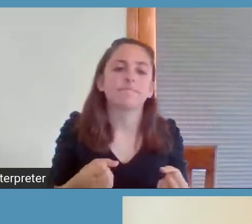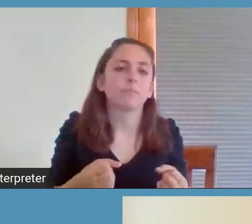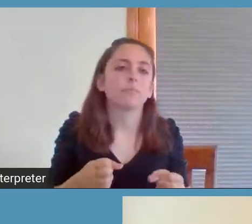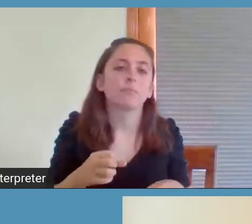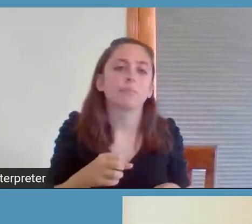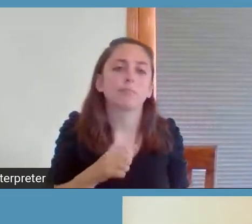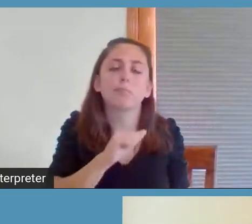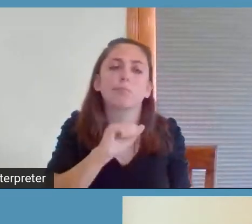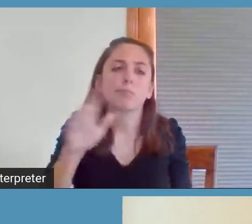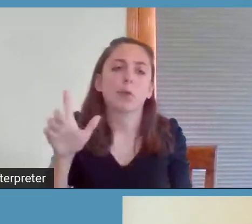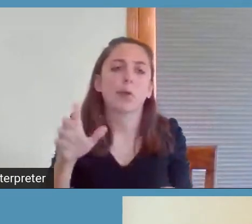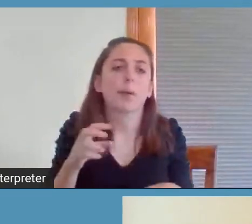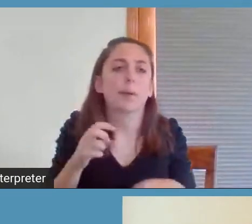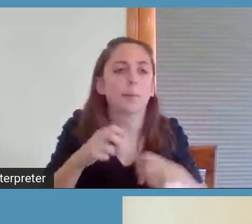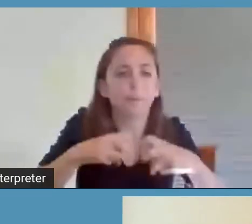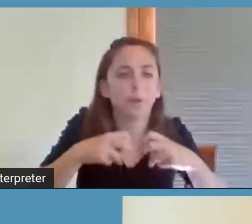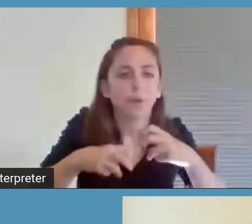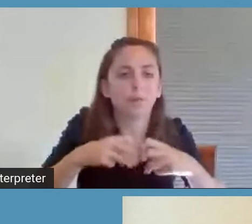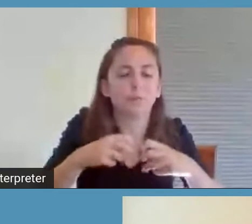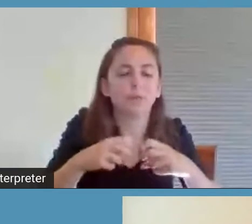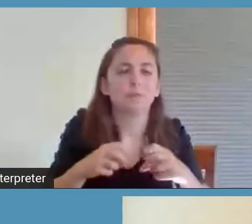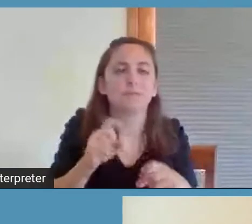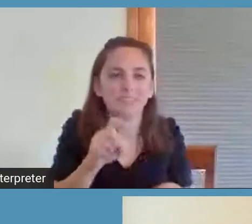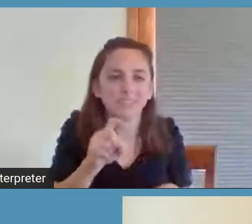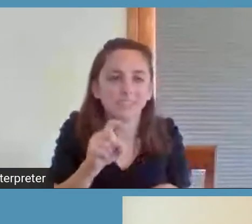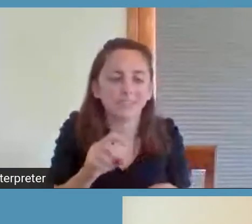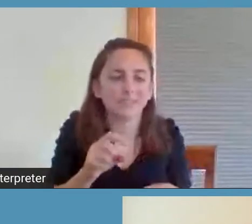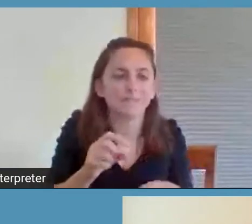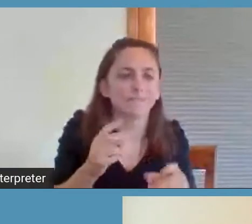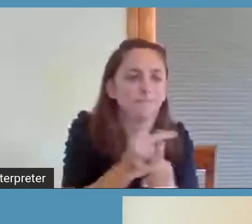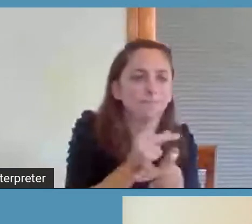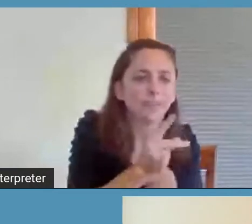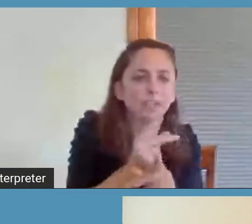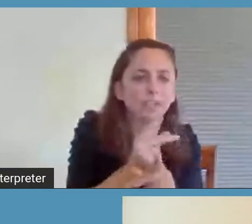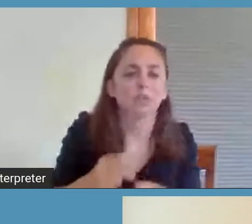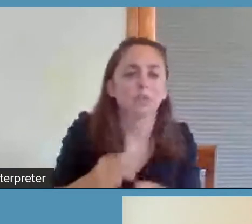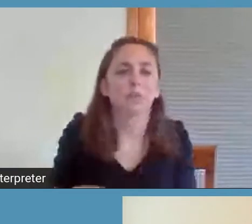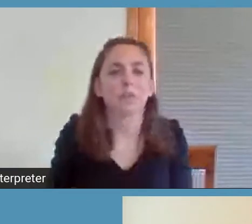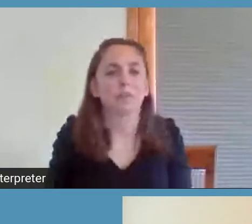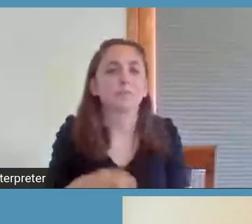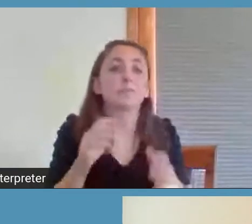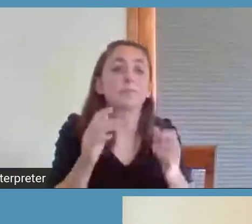um created i had to go in um the technical people were good but i figured out because of my second